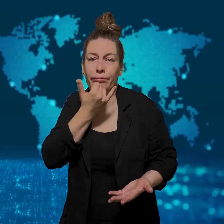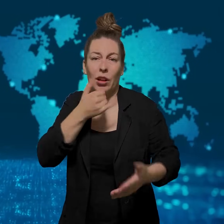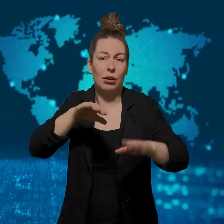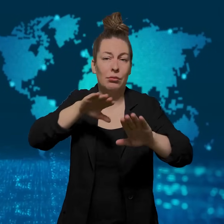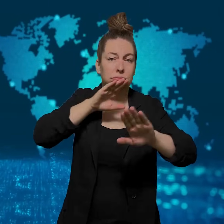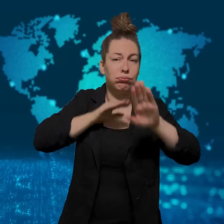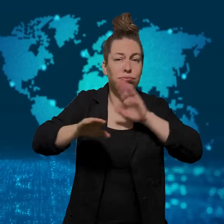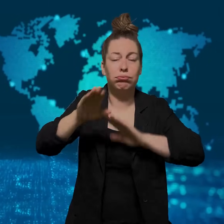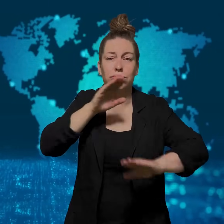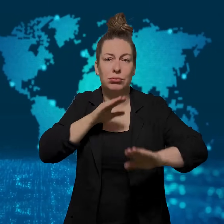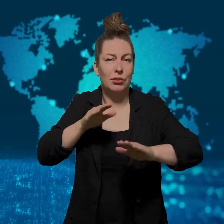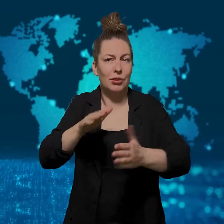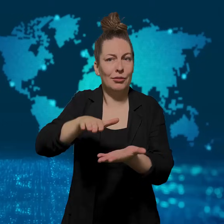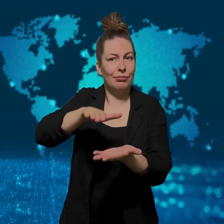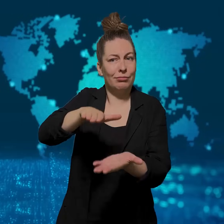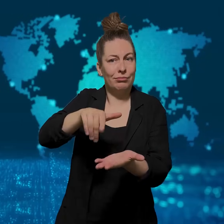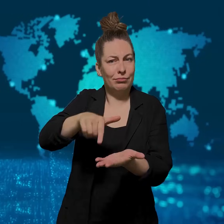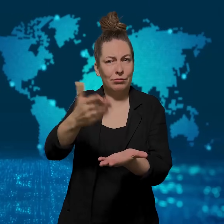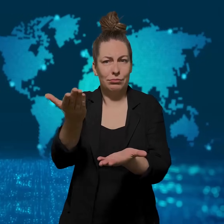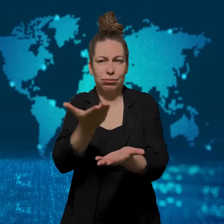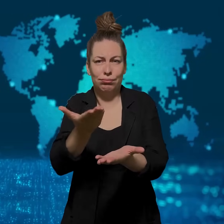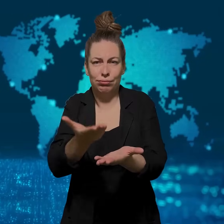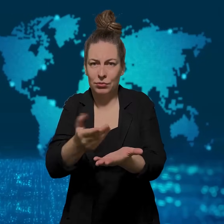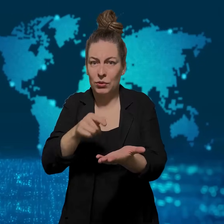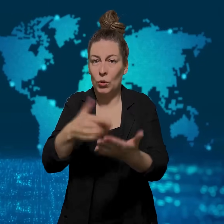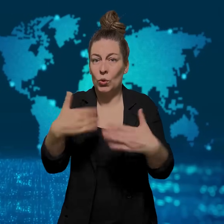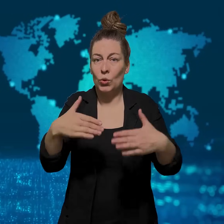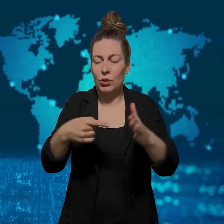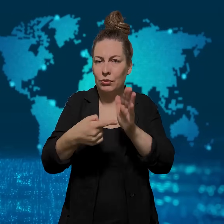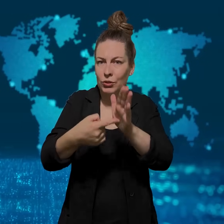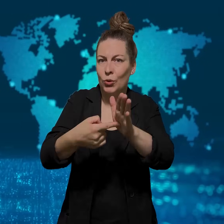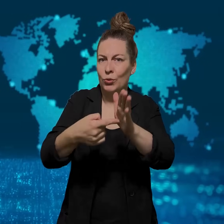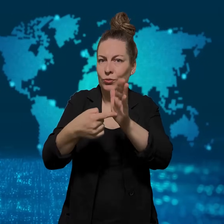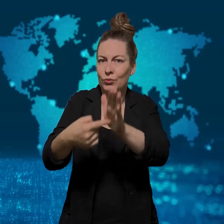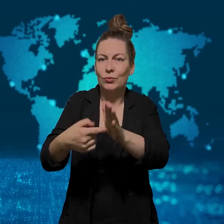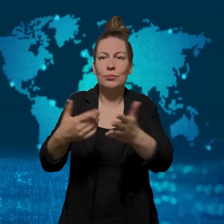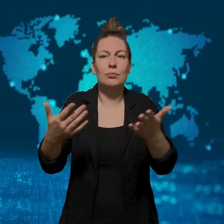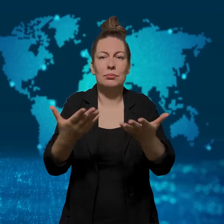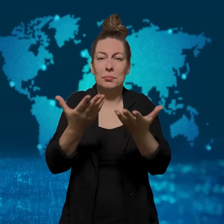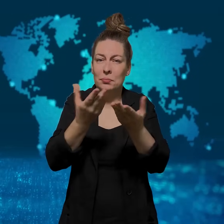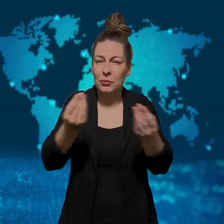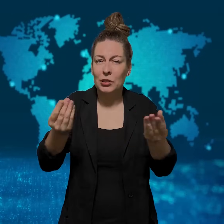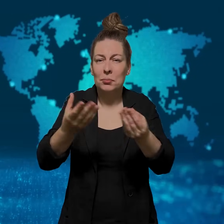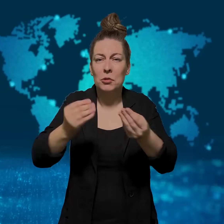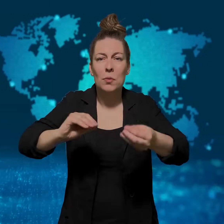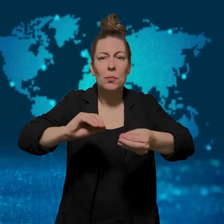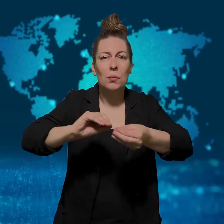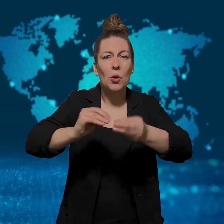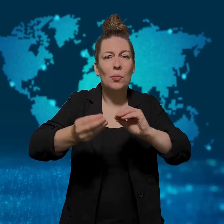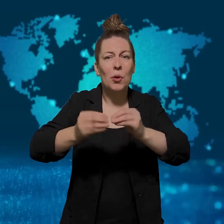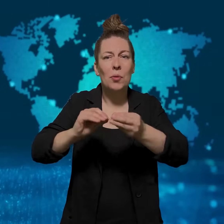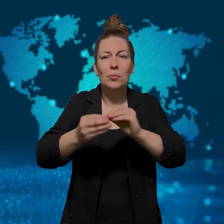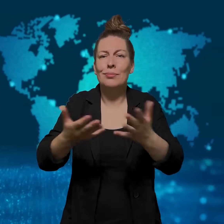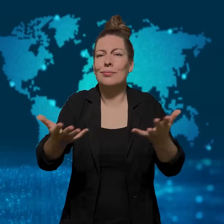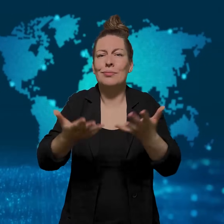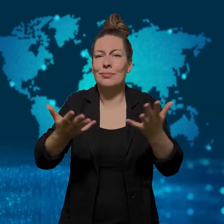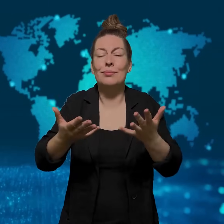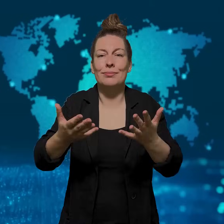responded to the shooting.